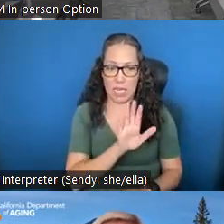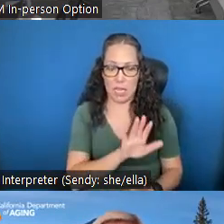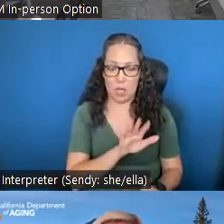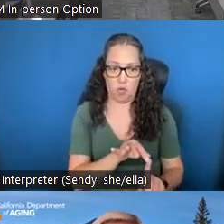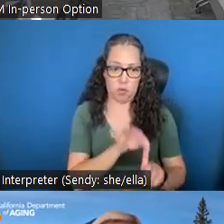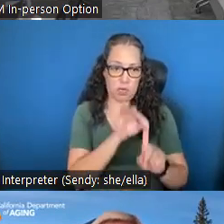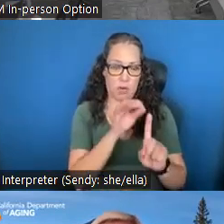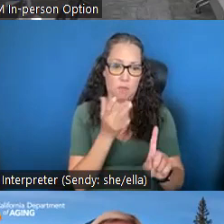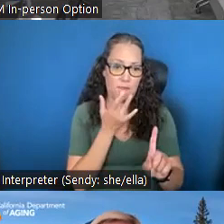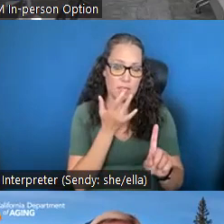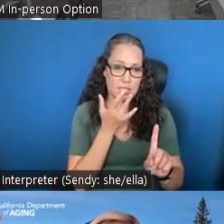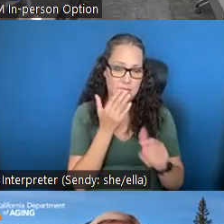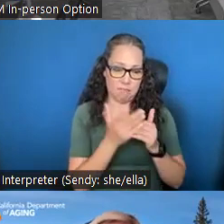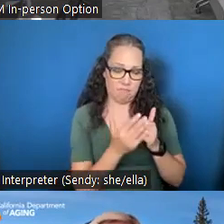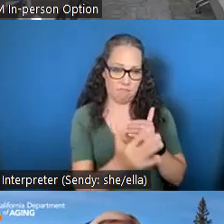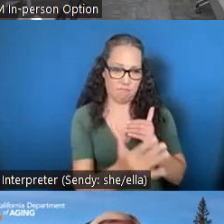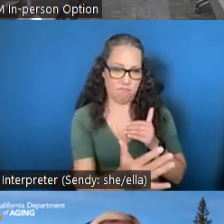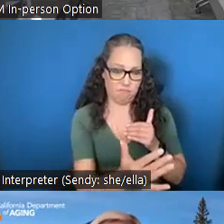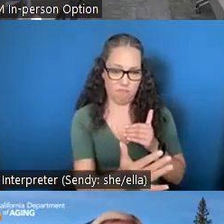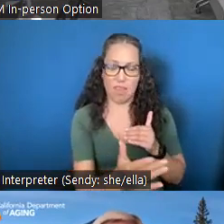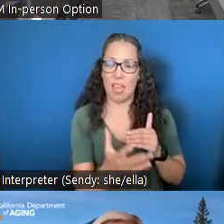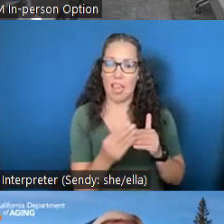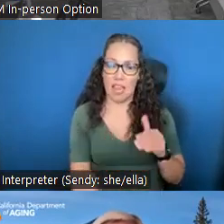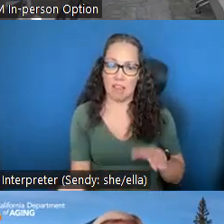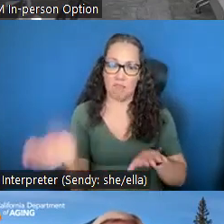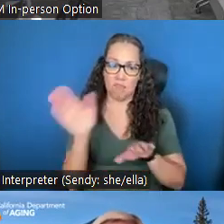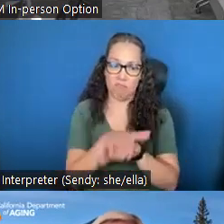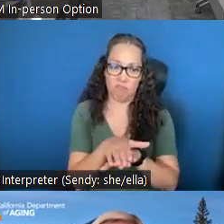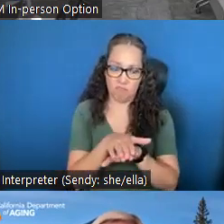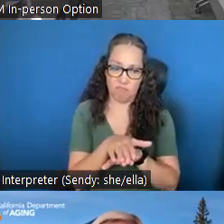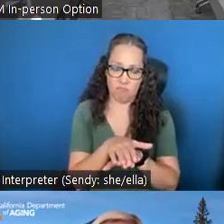forward and then layer ing on top of that the vulnerabilities that this population